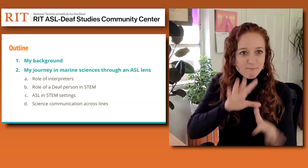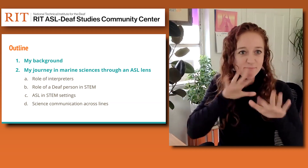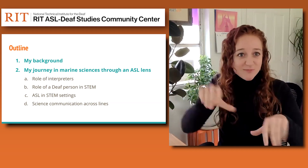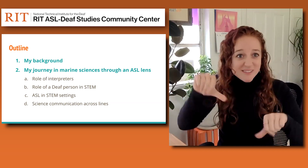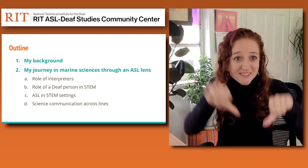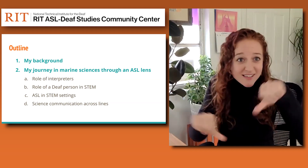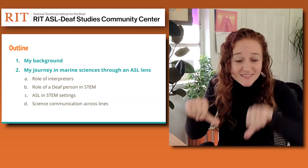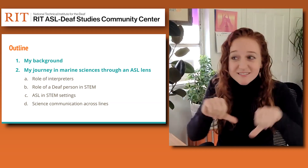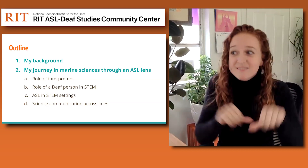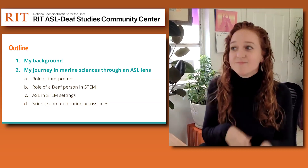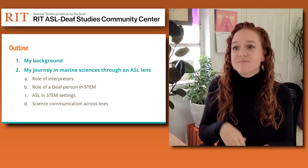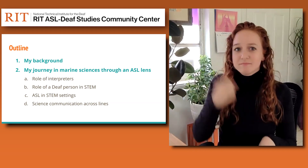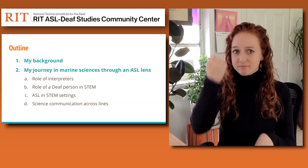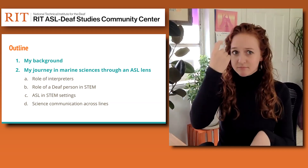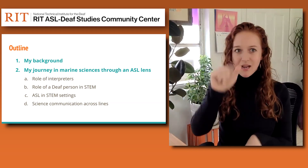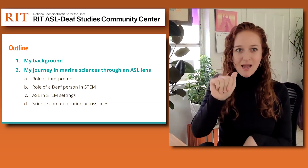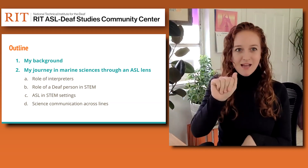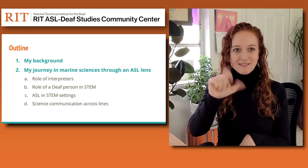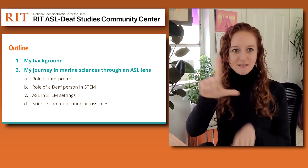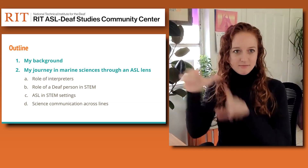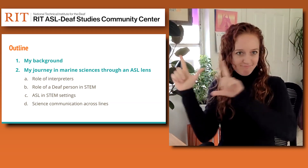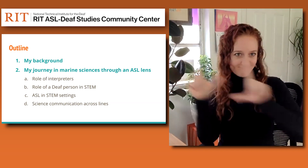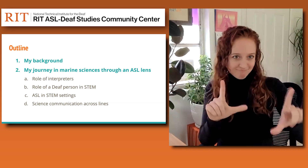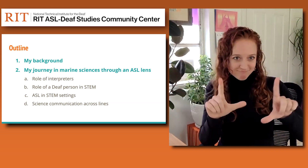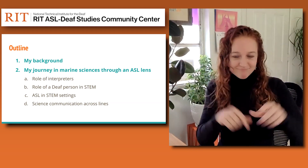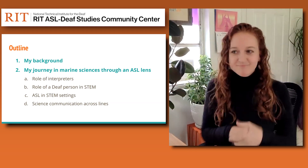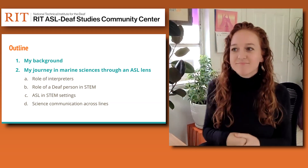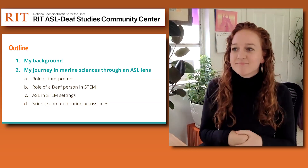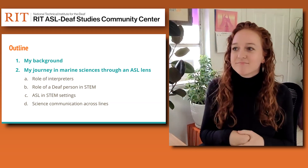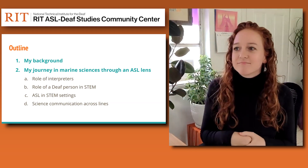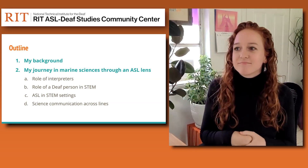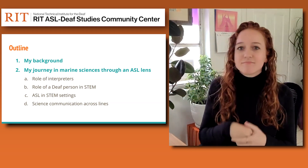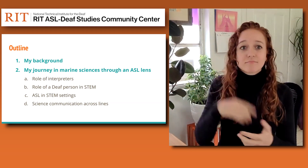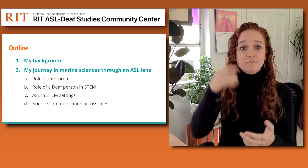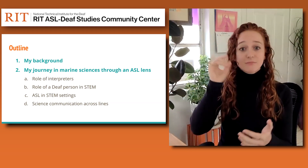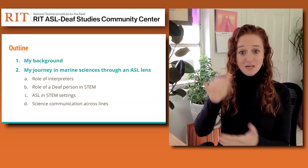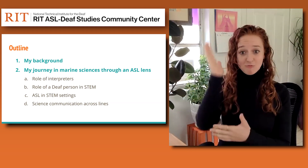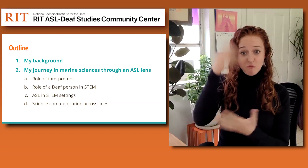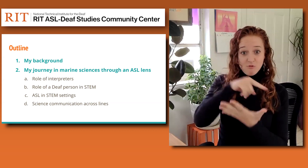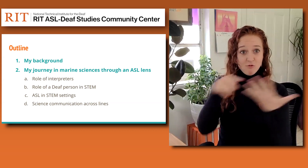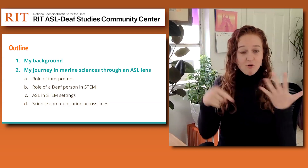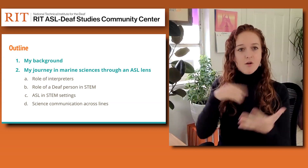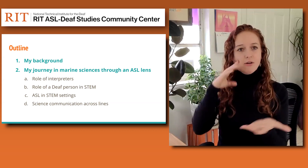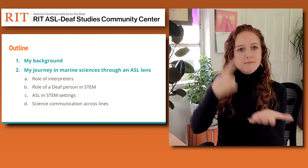Then I'll talk about my journey through the marine sciences through an ASL lens.